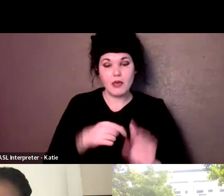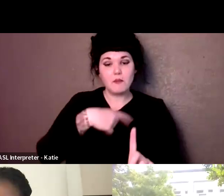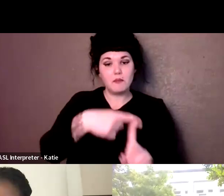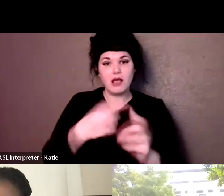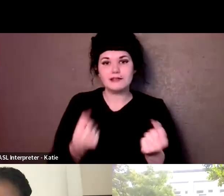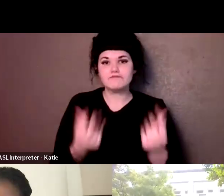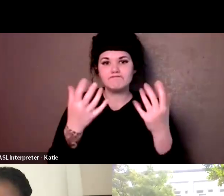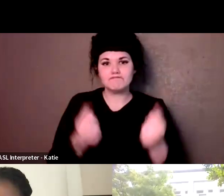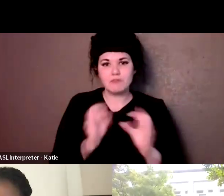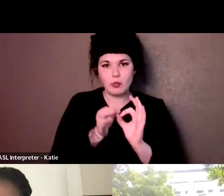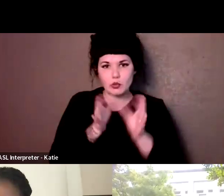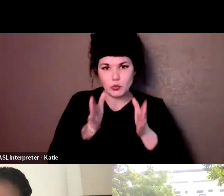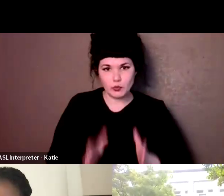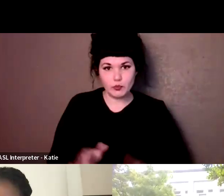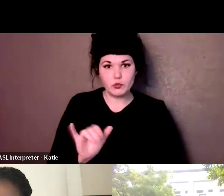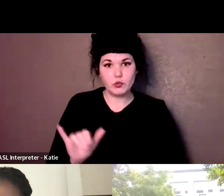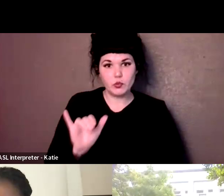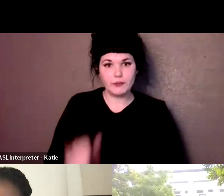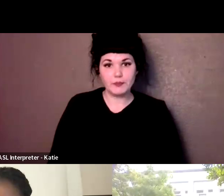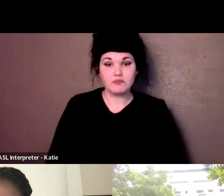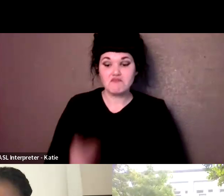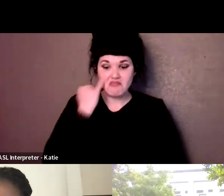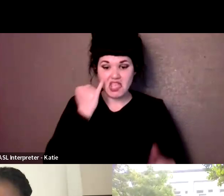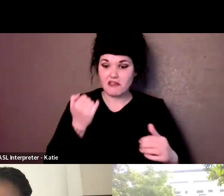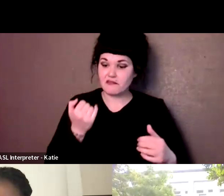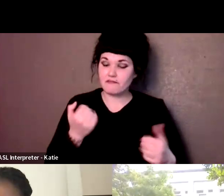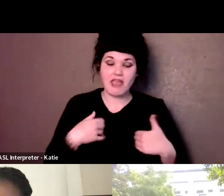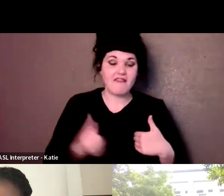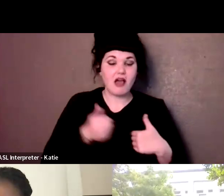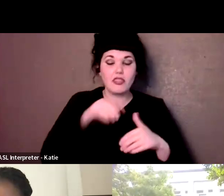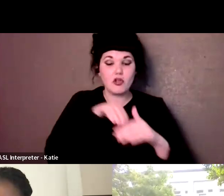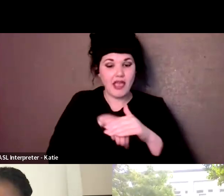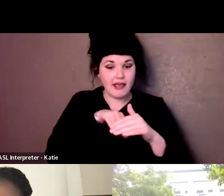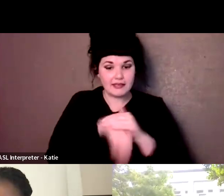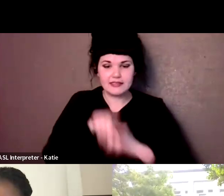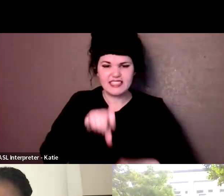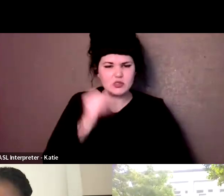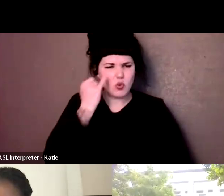notify us if you have any other accessibility needs or troubleshooting in the chat. We'd like to